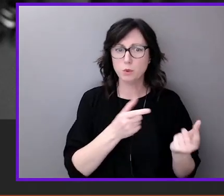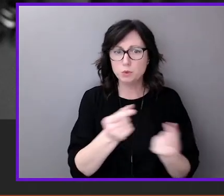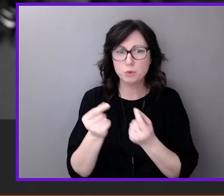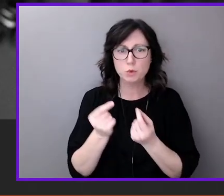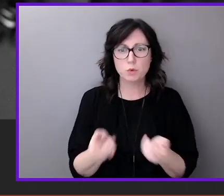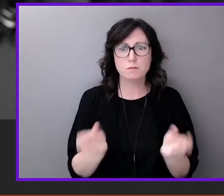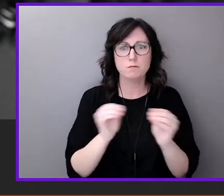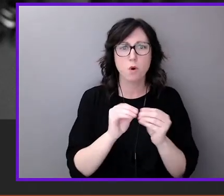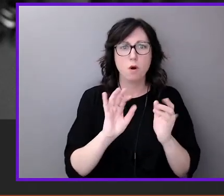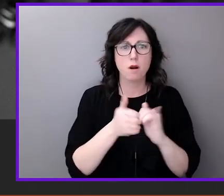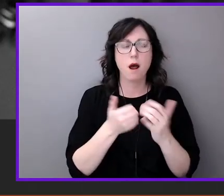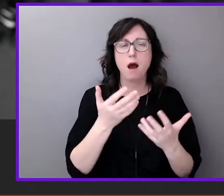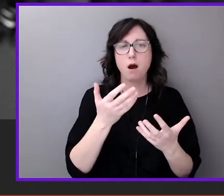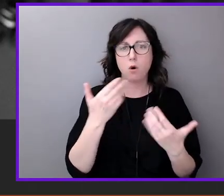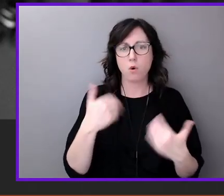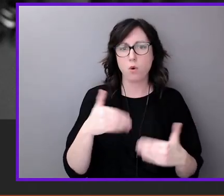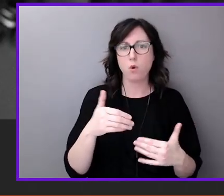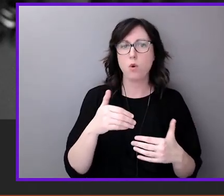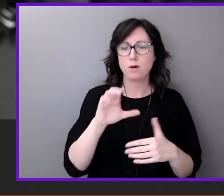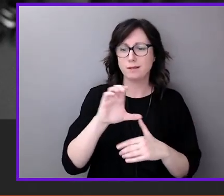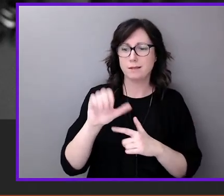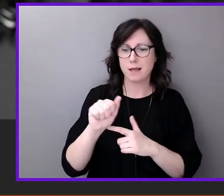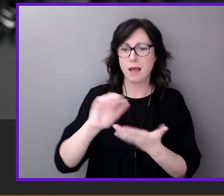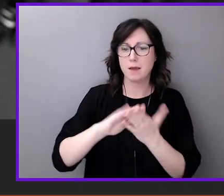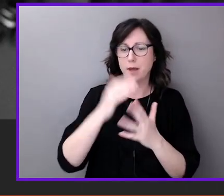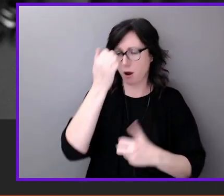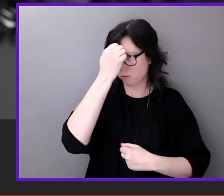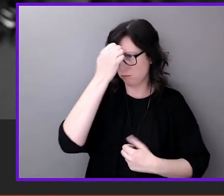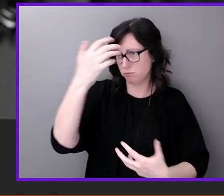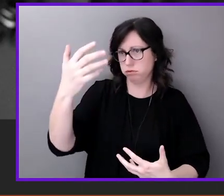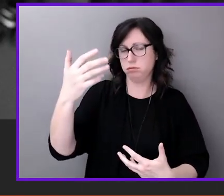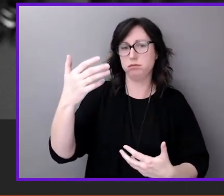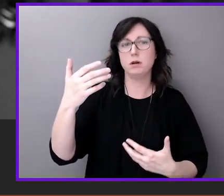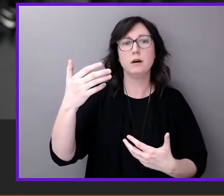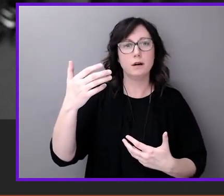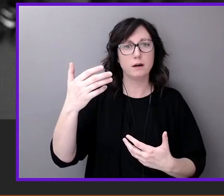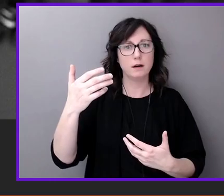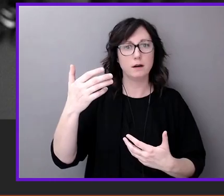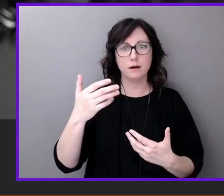the Council, to decolonize hearts and spirits,